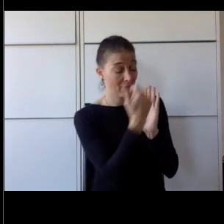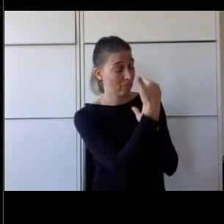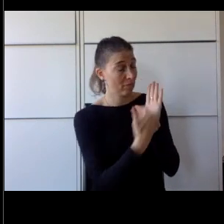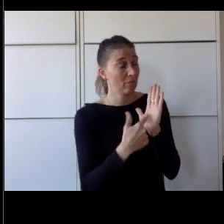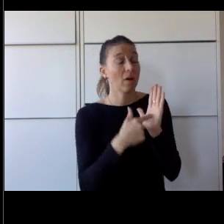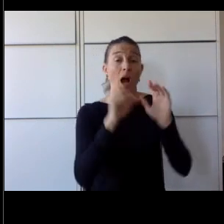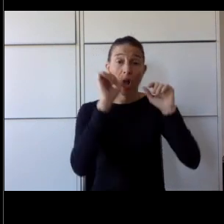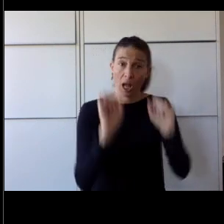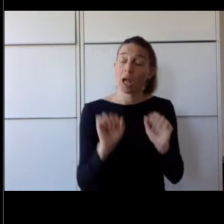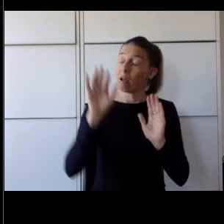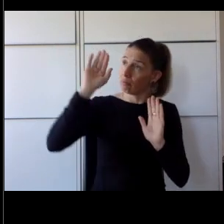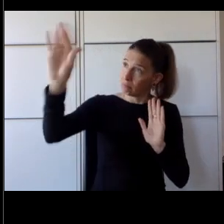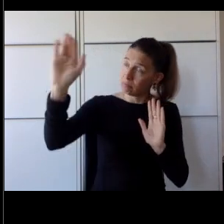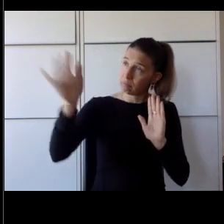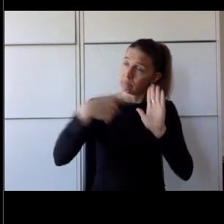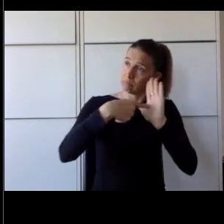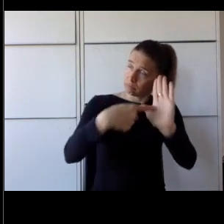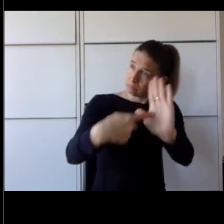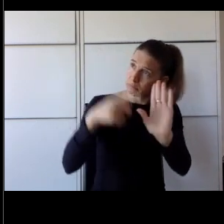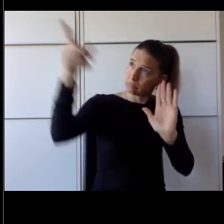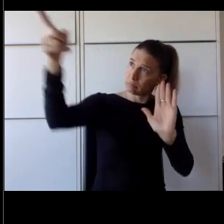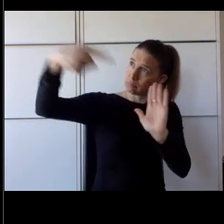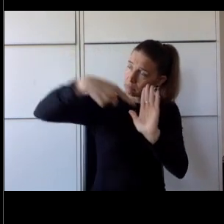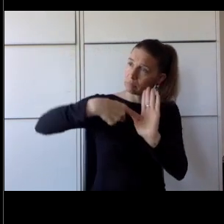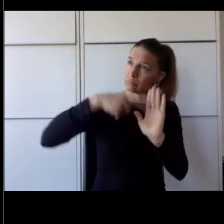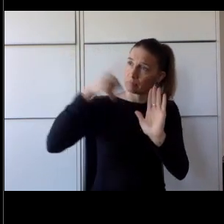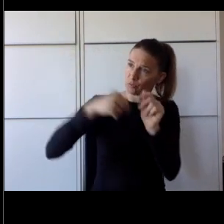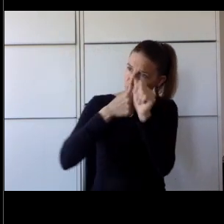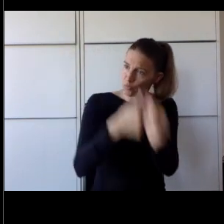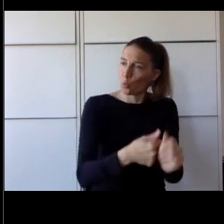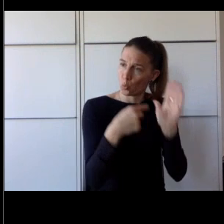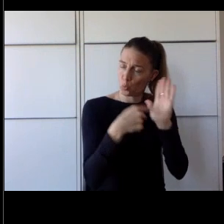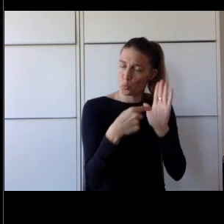And there if the Governments go or the authorities go